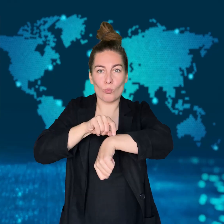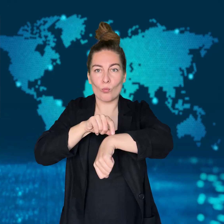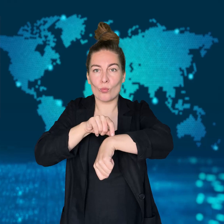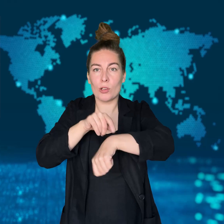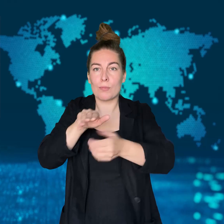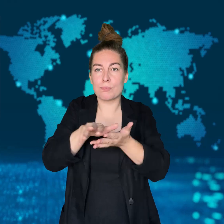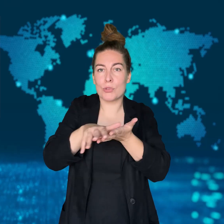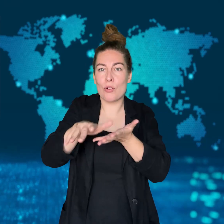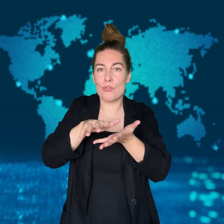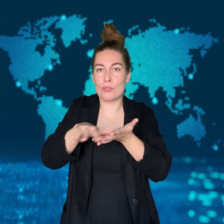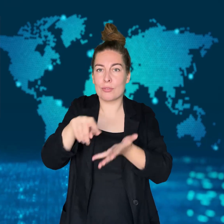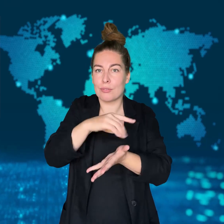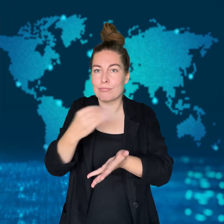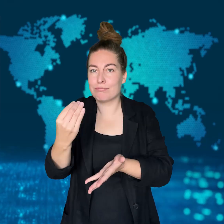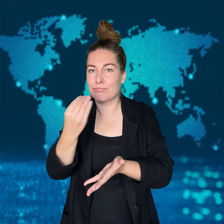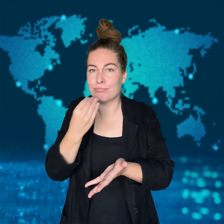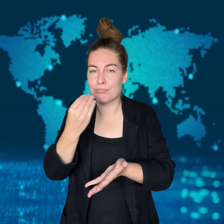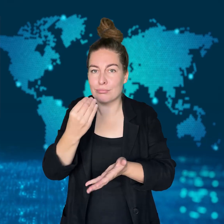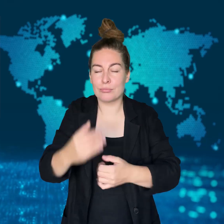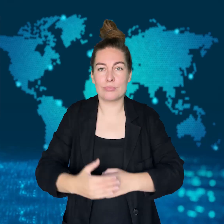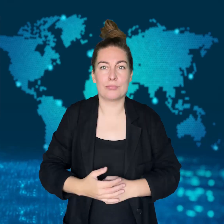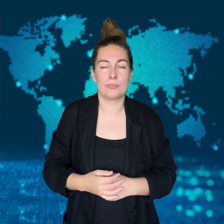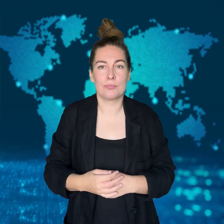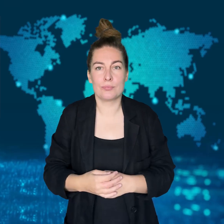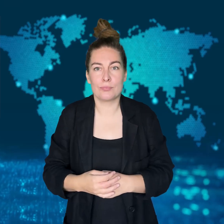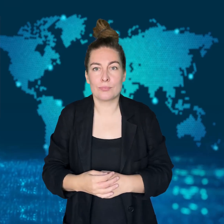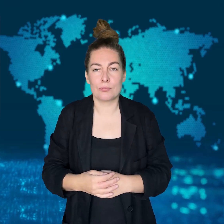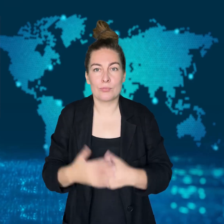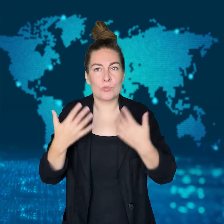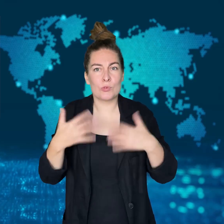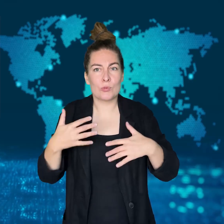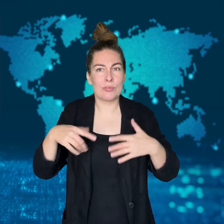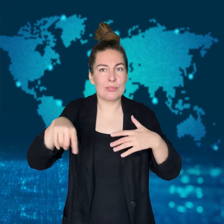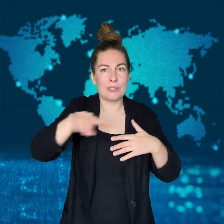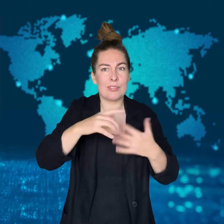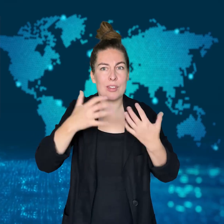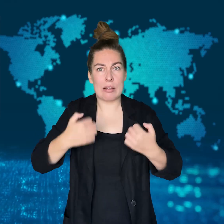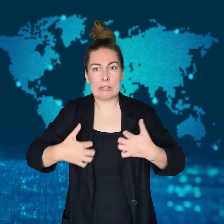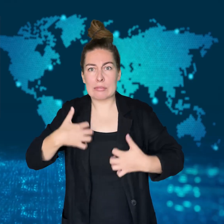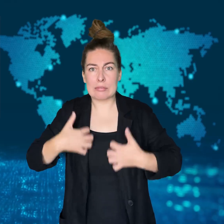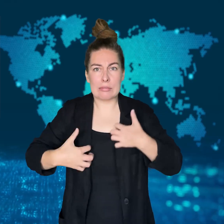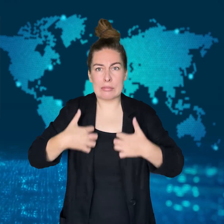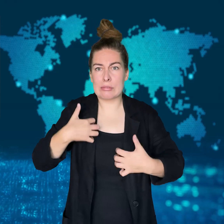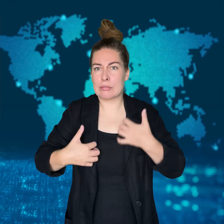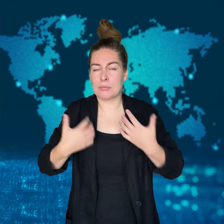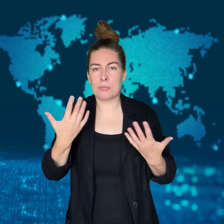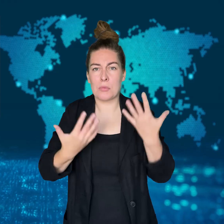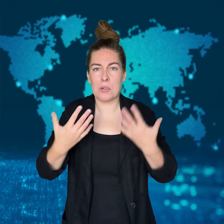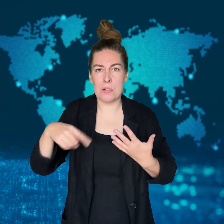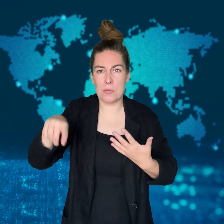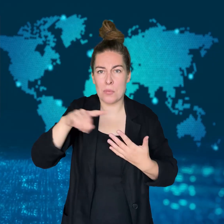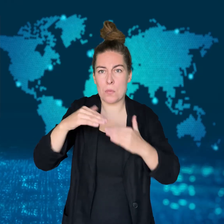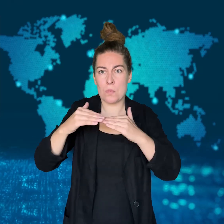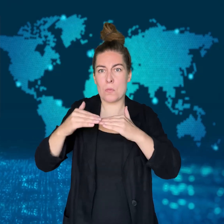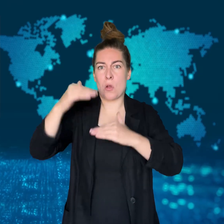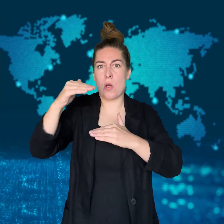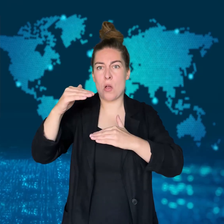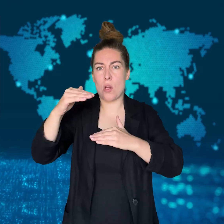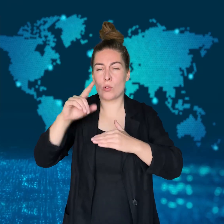There is concern that reports of the bedbugs have been exaggerated,